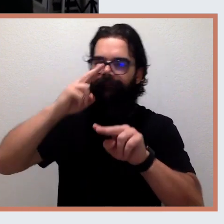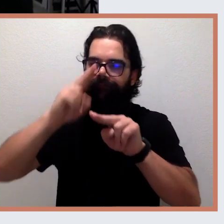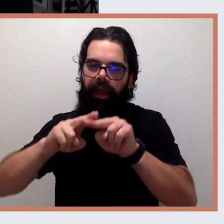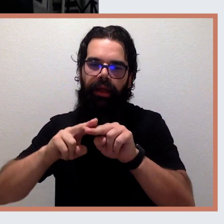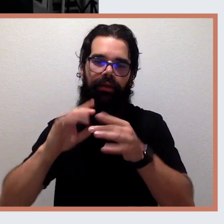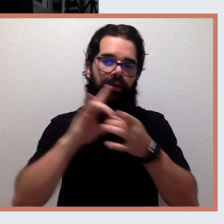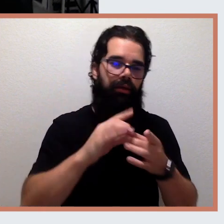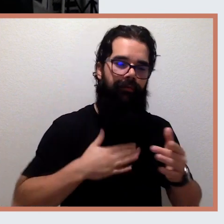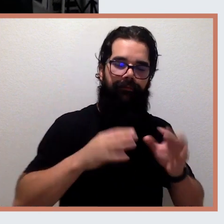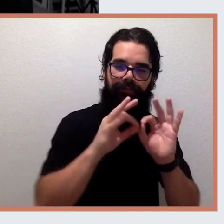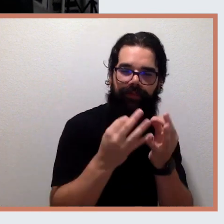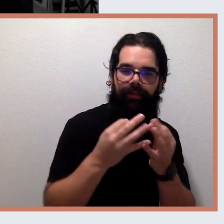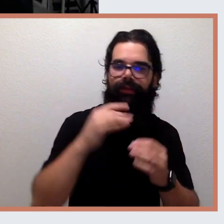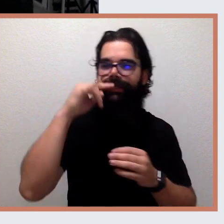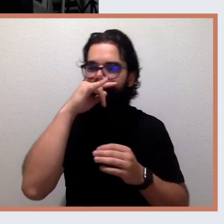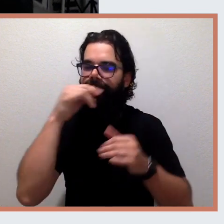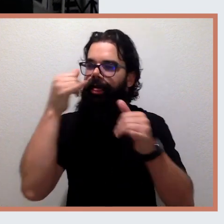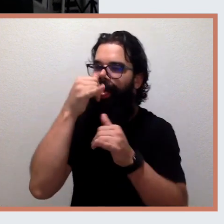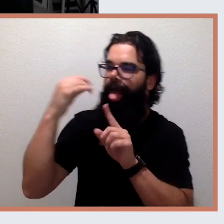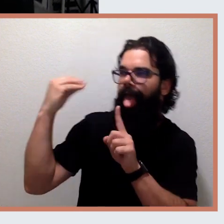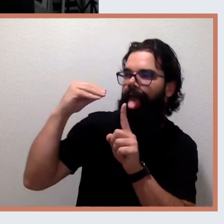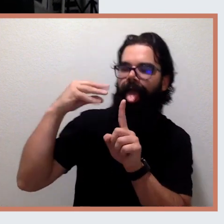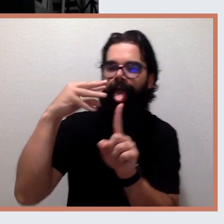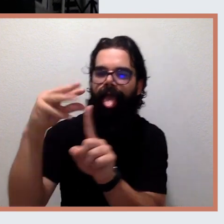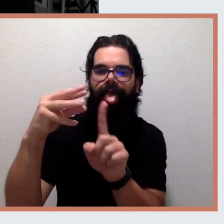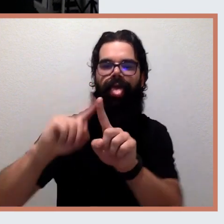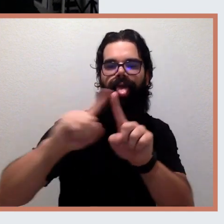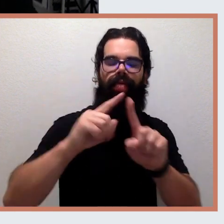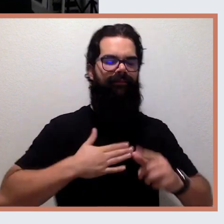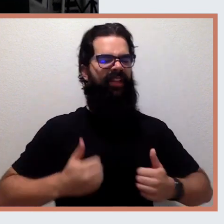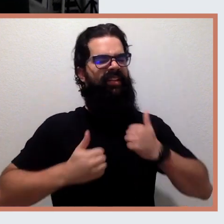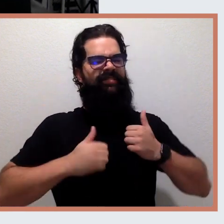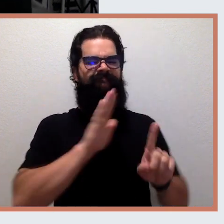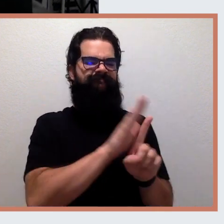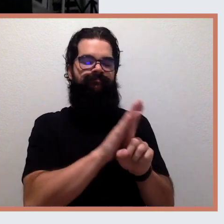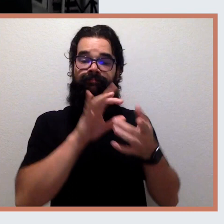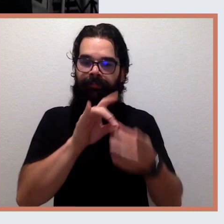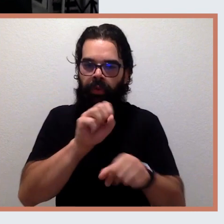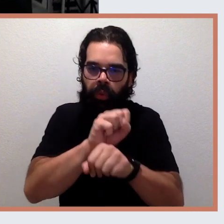cause I throw fun things up there all the time, whether it's work-related, personally goofy things with my kids, you know,